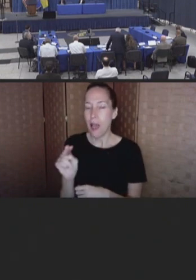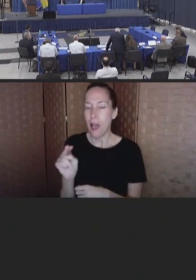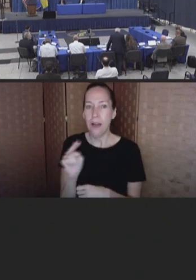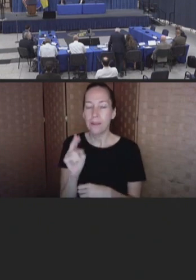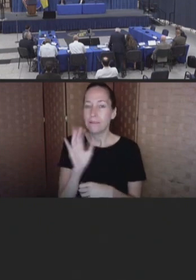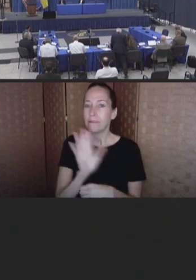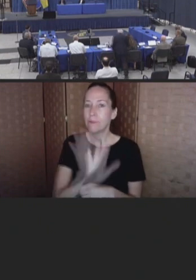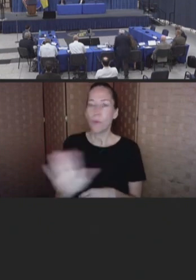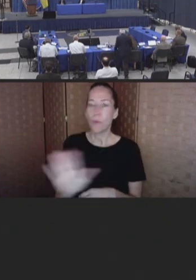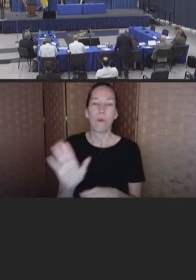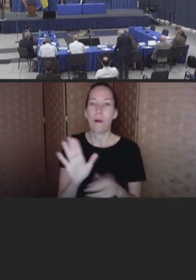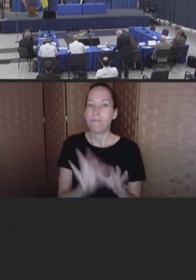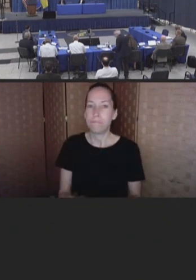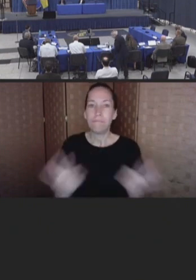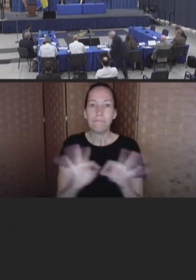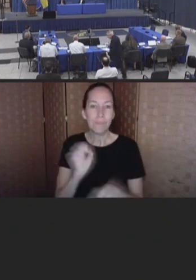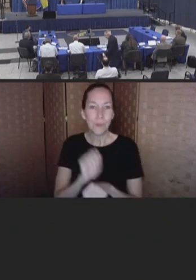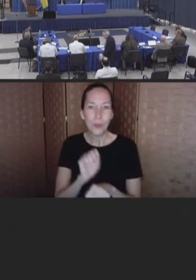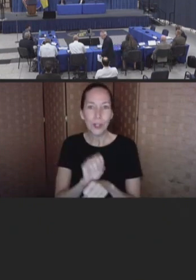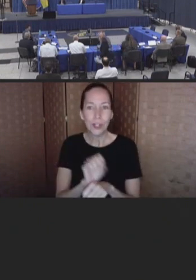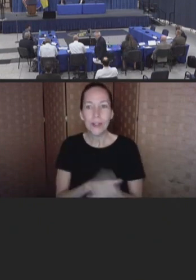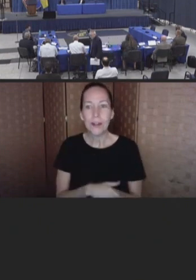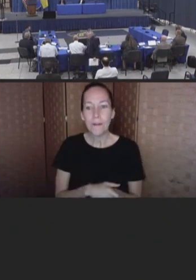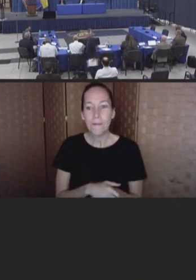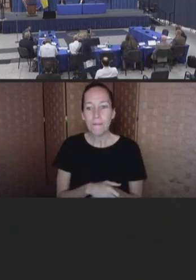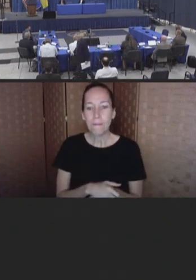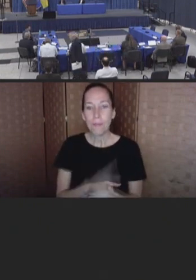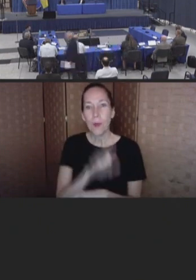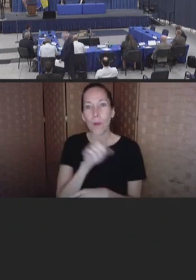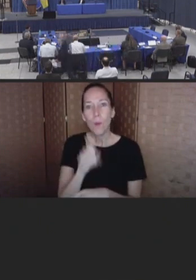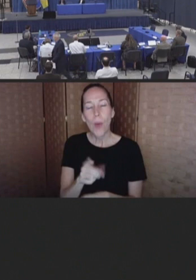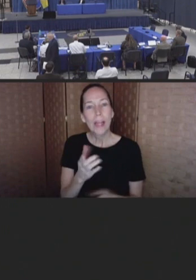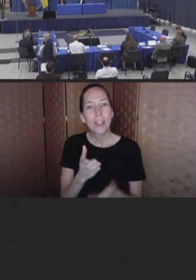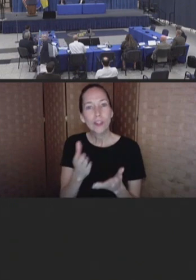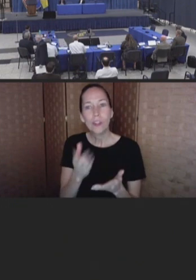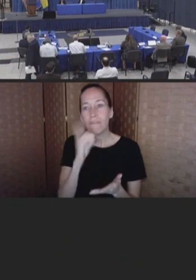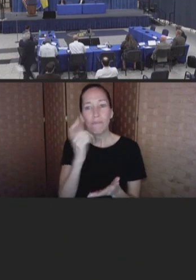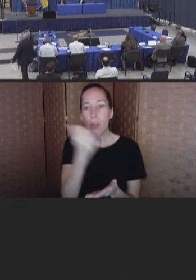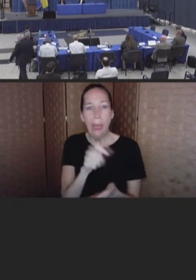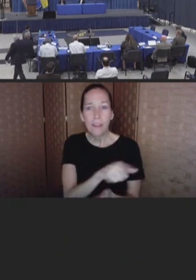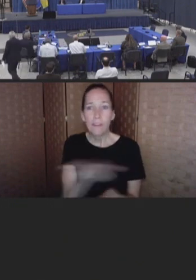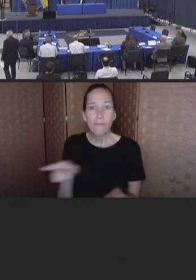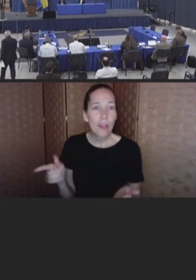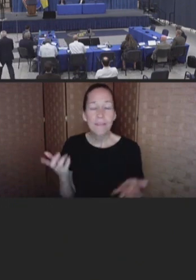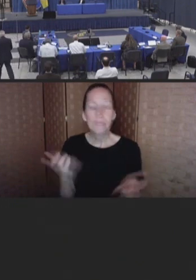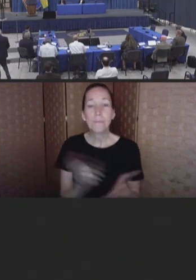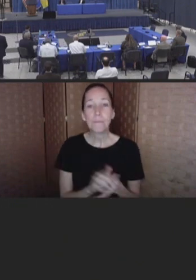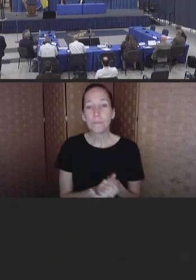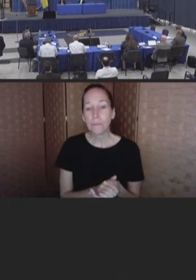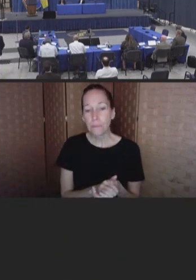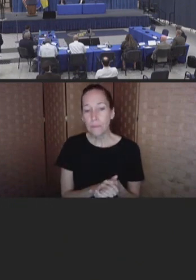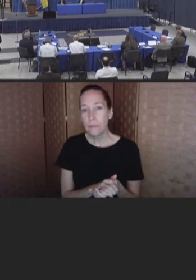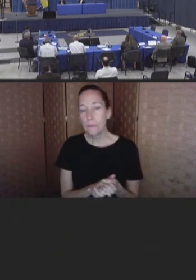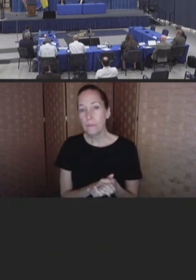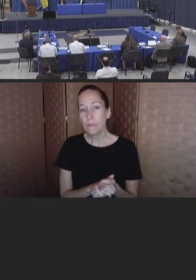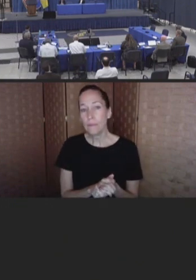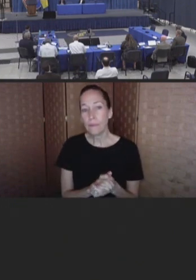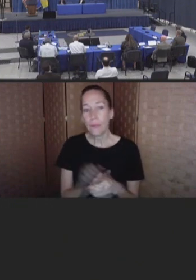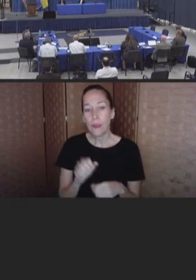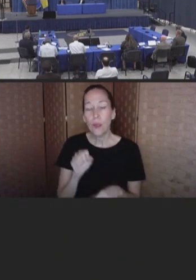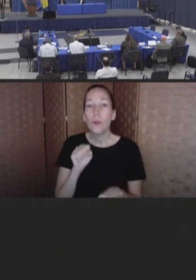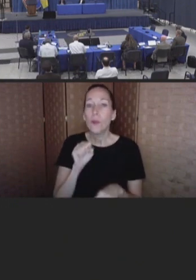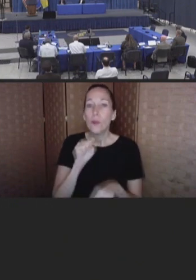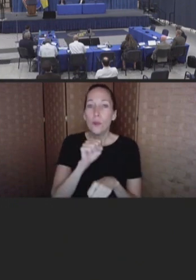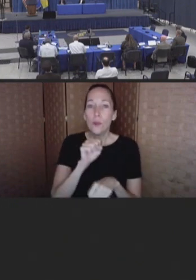My question is and, again, to anyone: Do you see the work being done in the context of